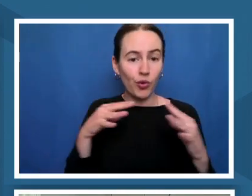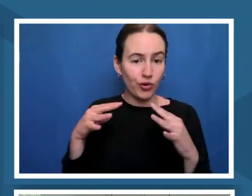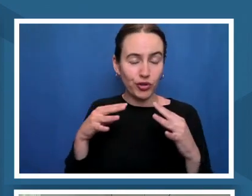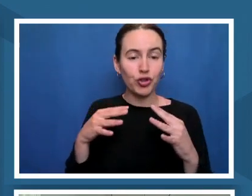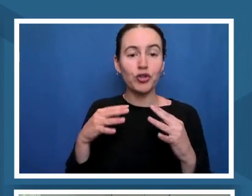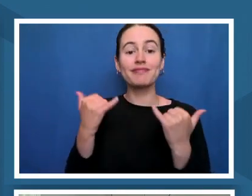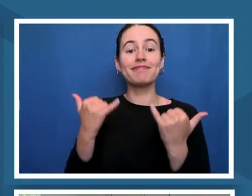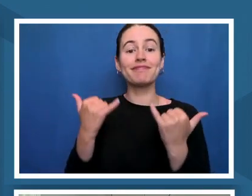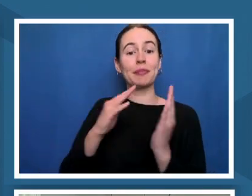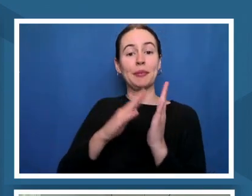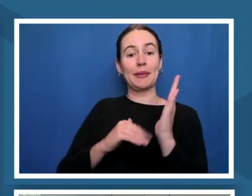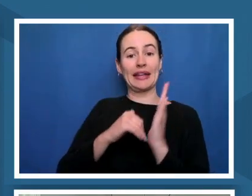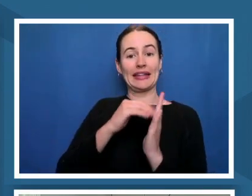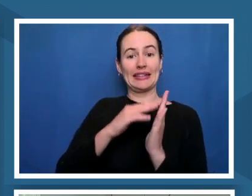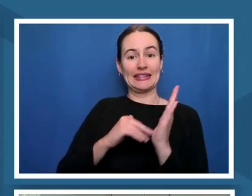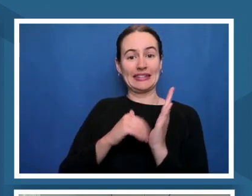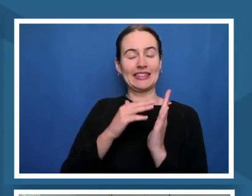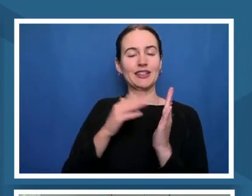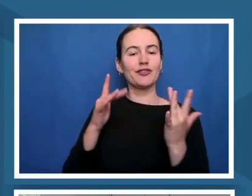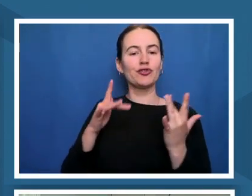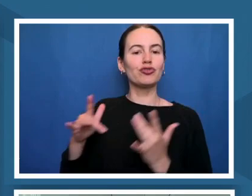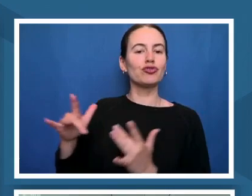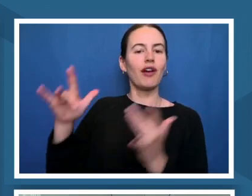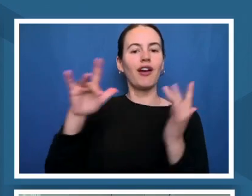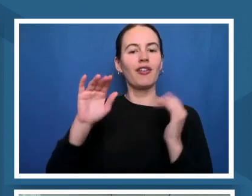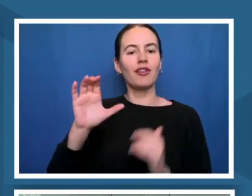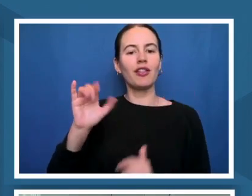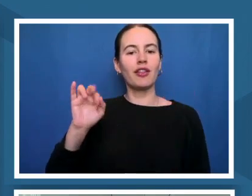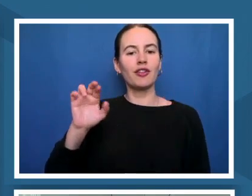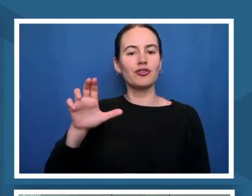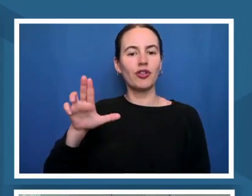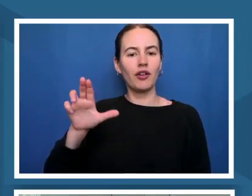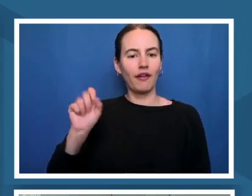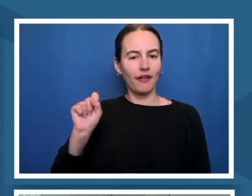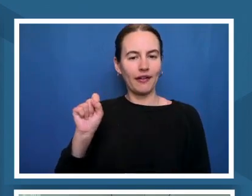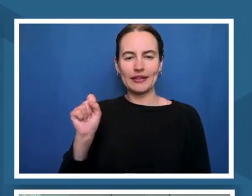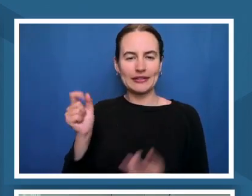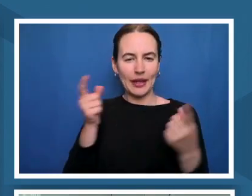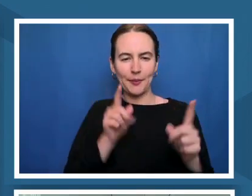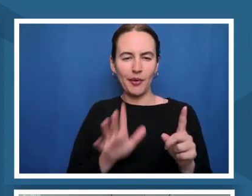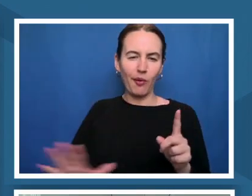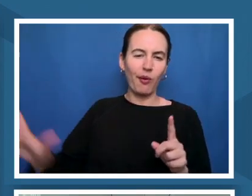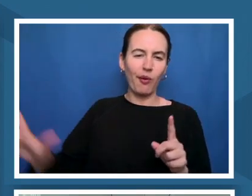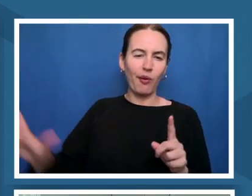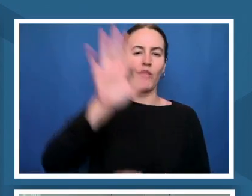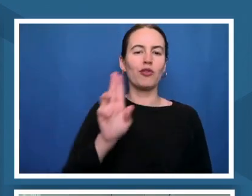traveling circuses are moving all over the united states so we're sort of in